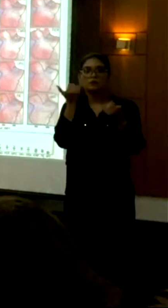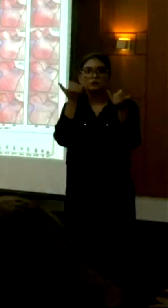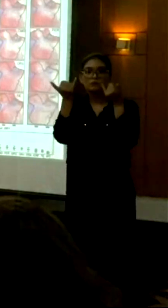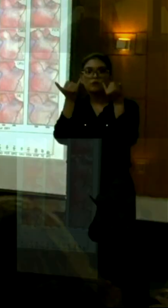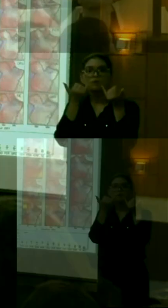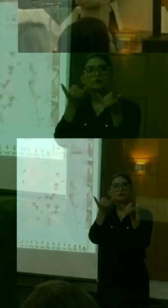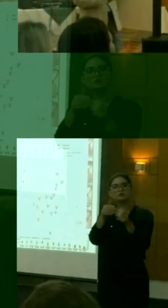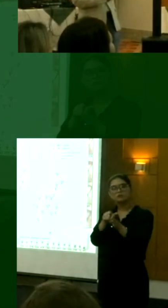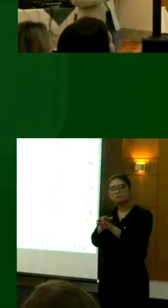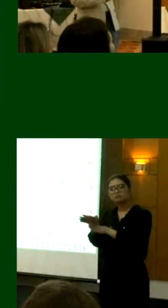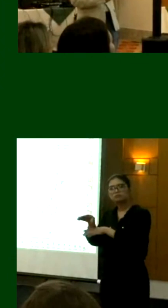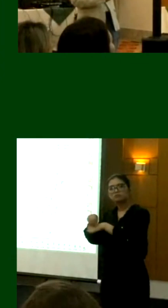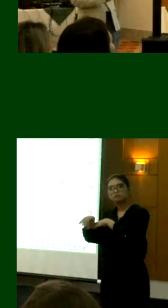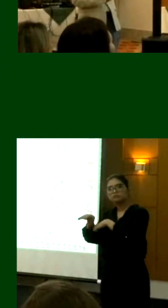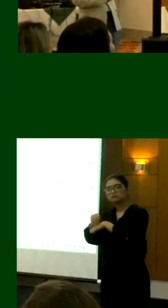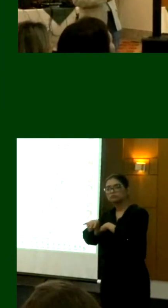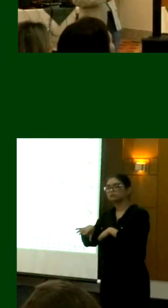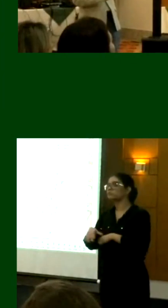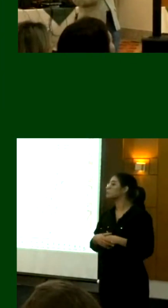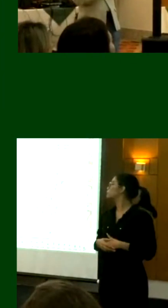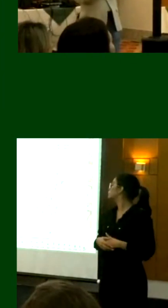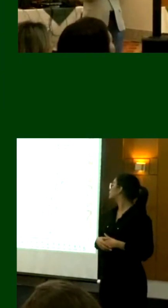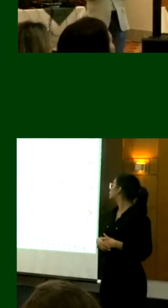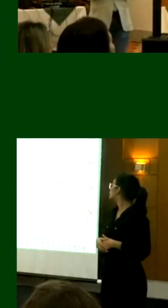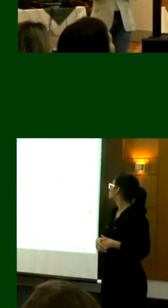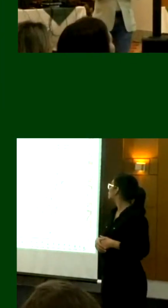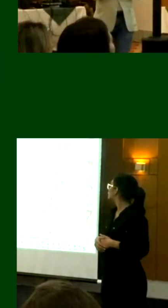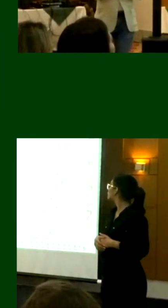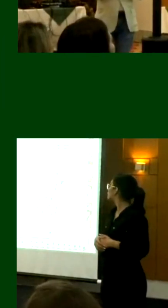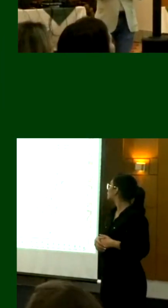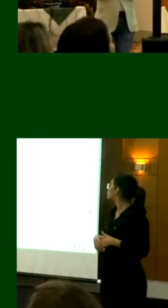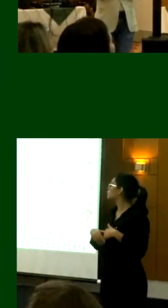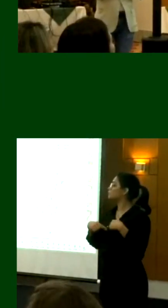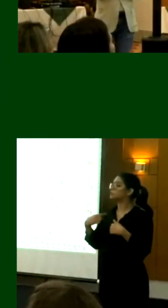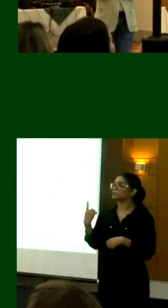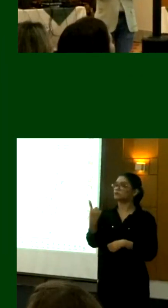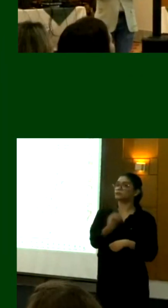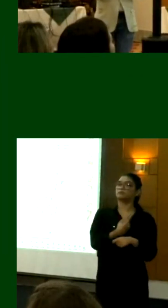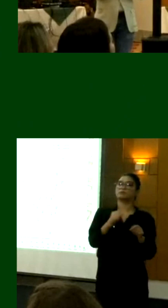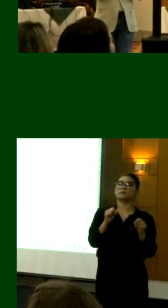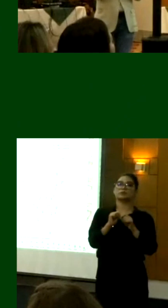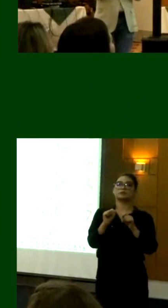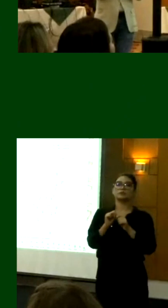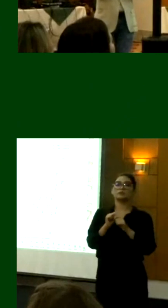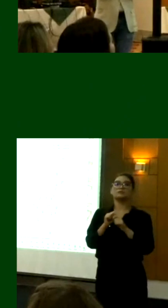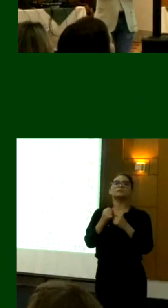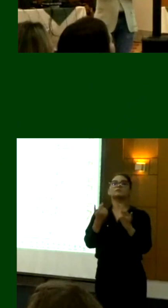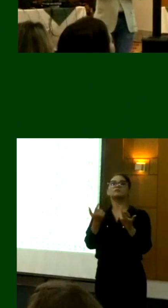good aspect is very important, I won't talk about it here , but what we did is for us to carry out a future simulation of a model